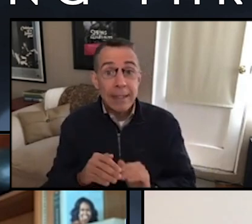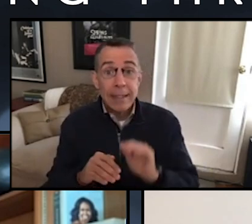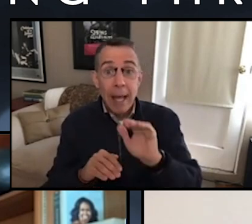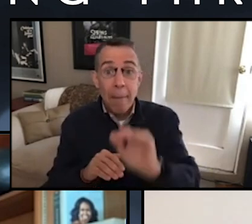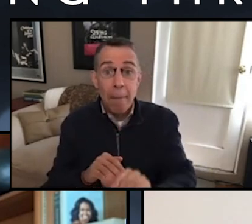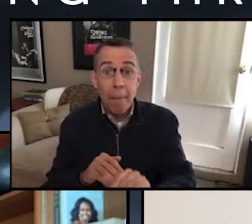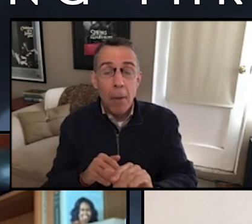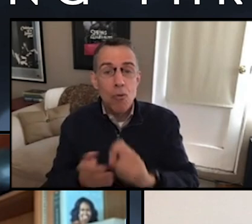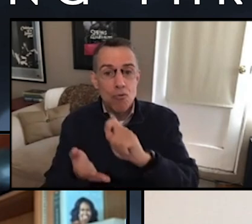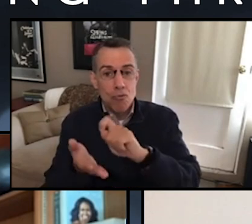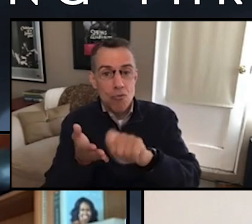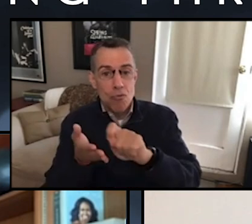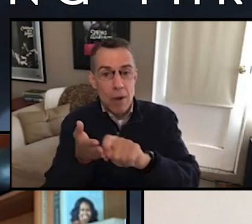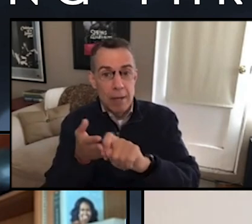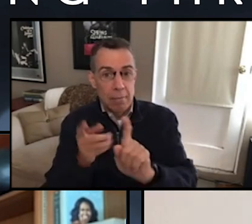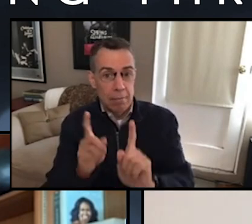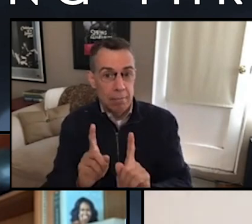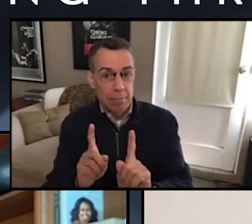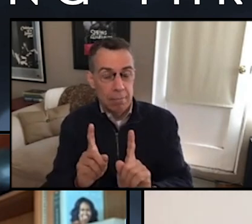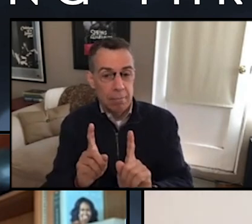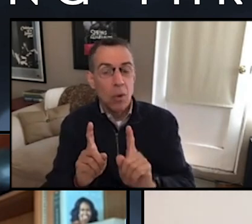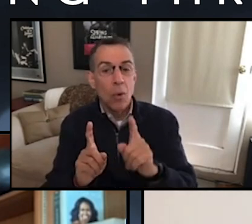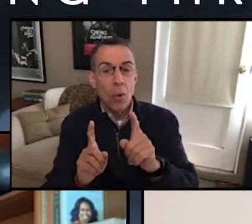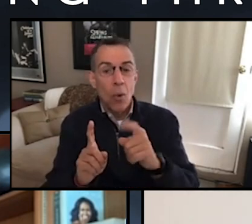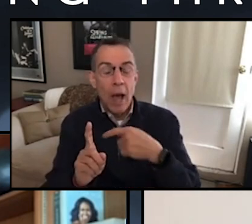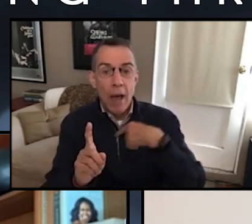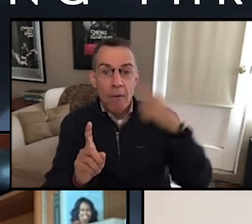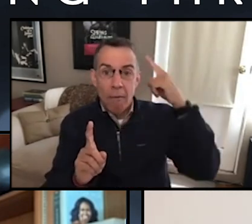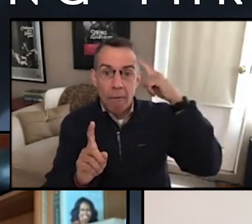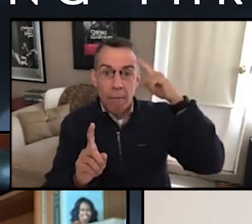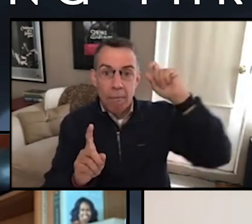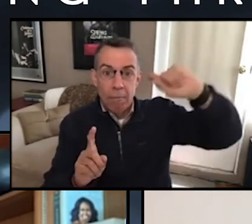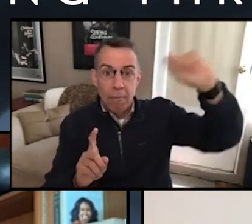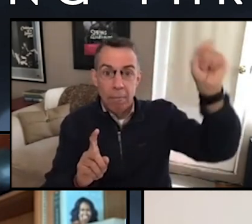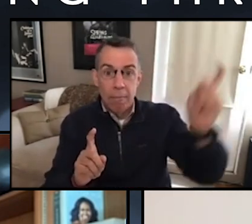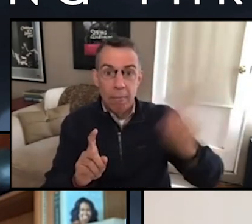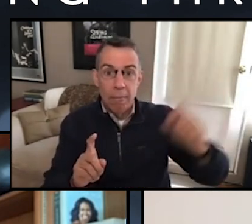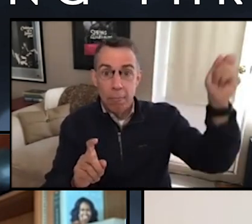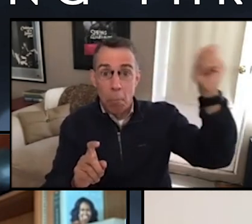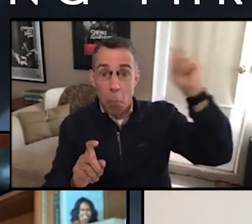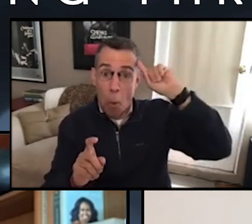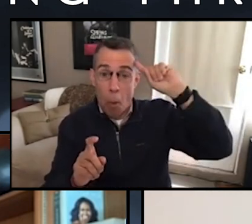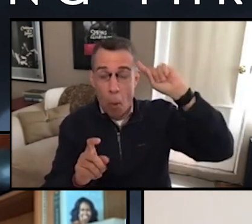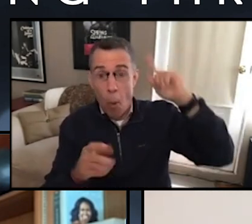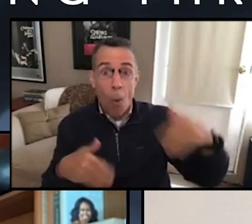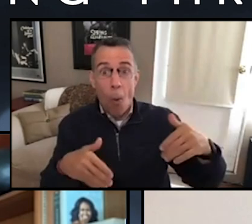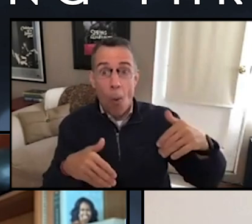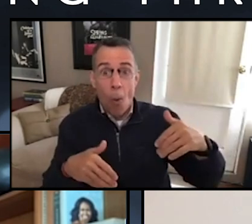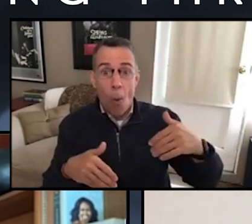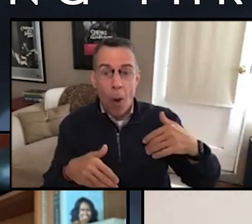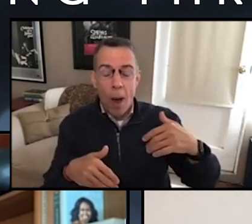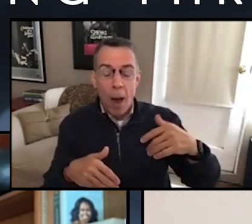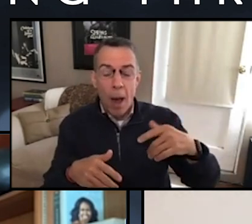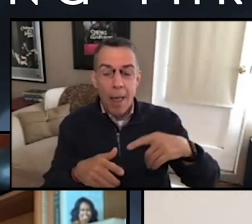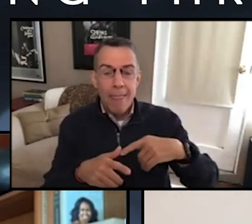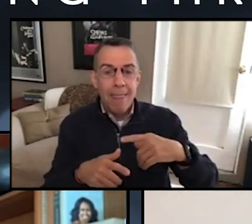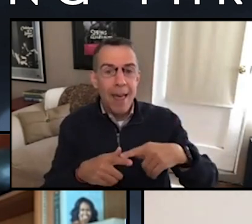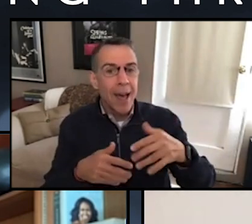process of where you have that lightning bolt of inspiration. In this case, a real life occurrence. But you don't really know what you're trying to say